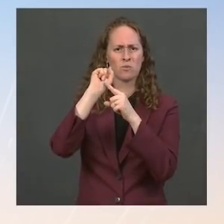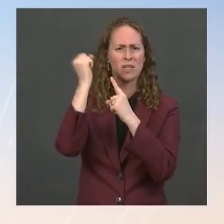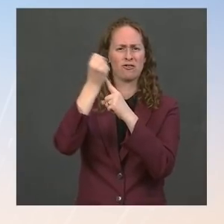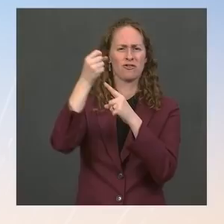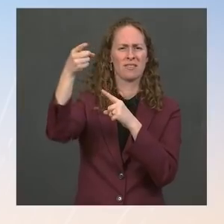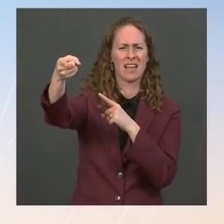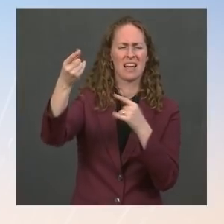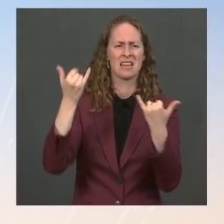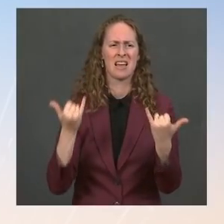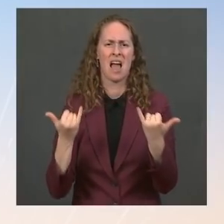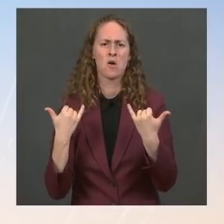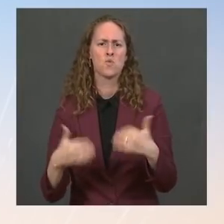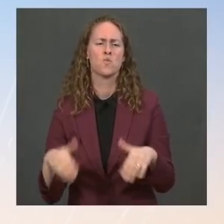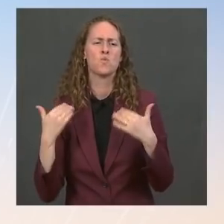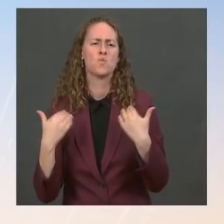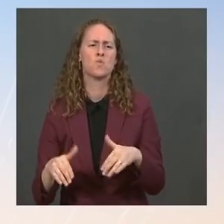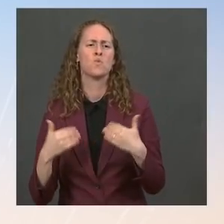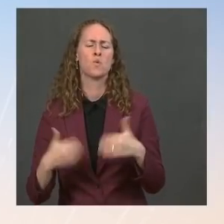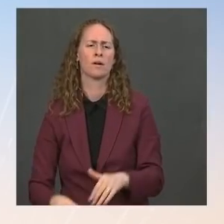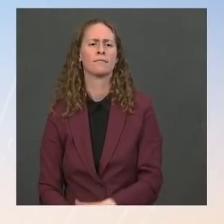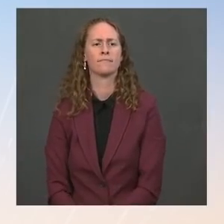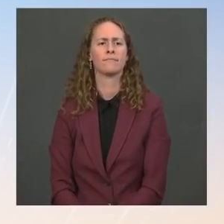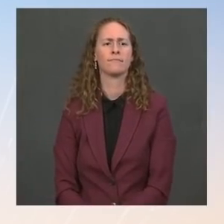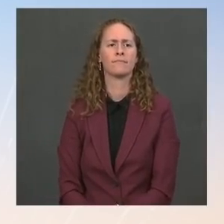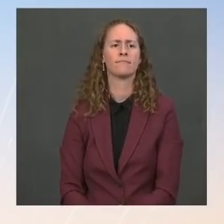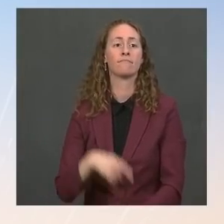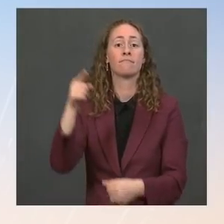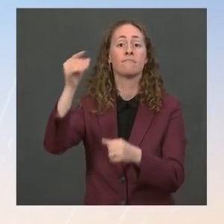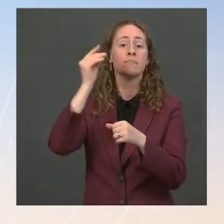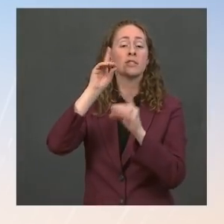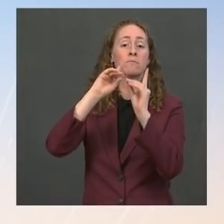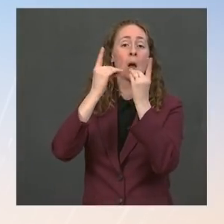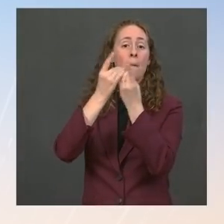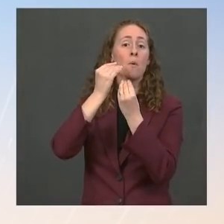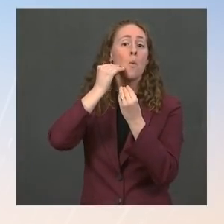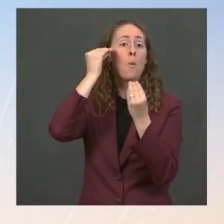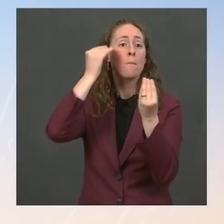under our Department of Homeland Security to expedite surge resources,